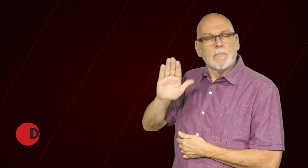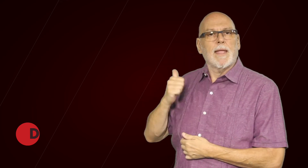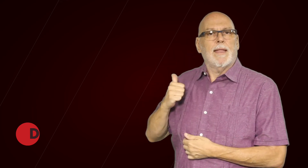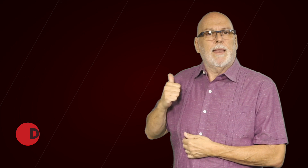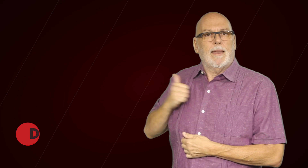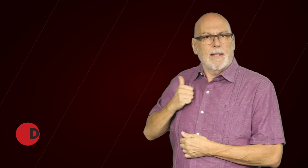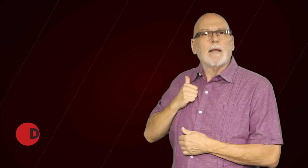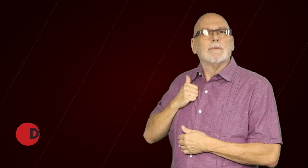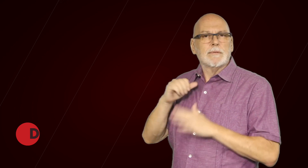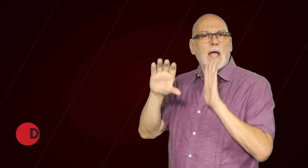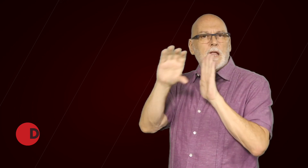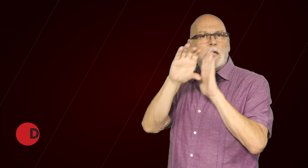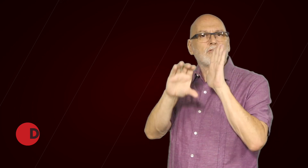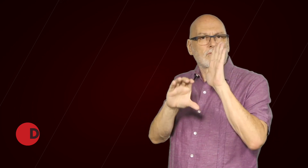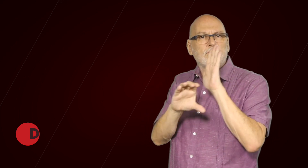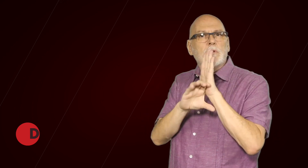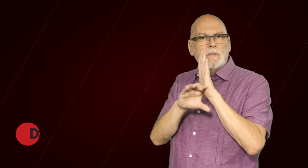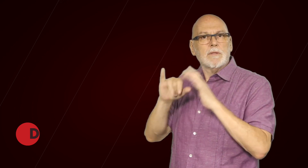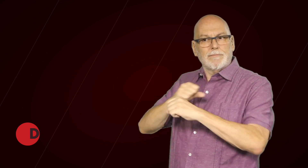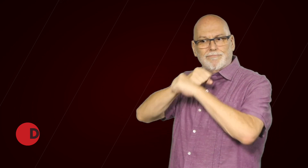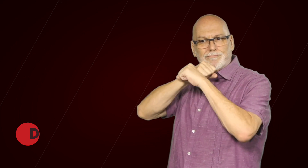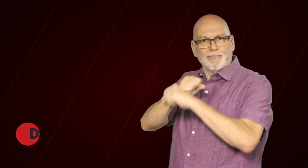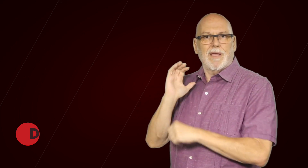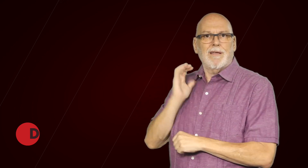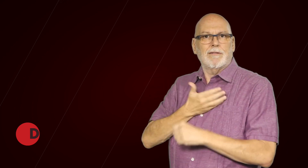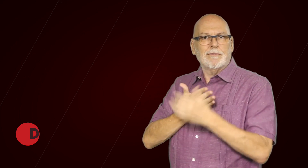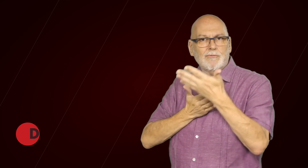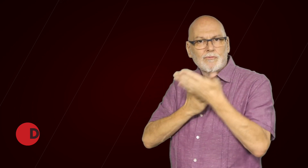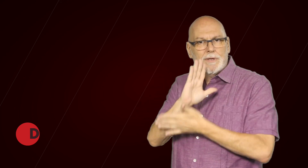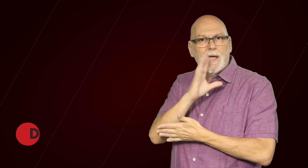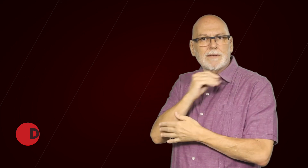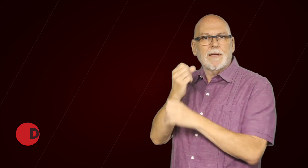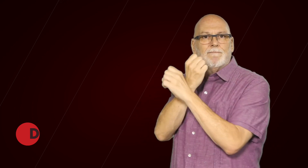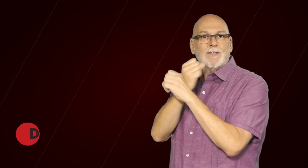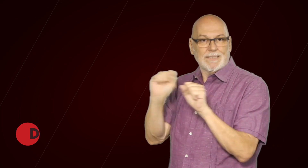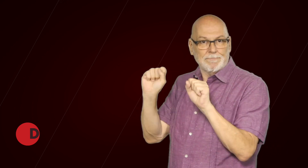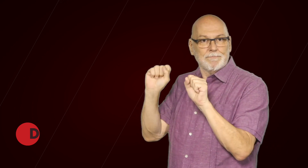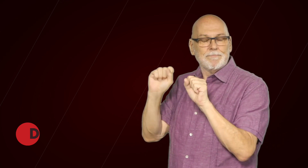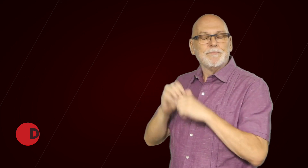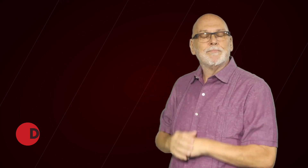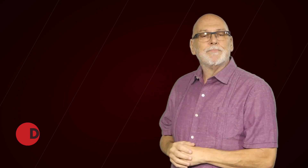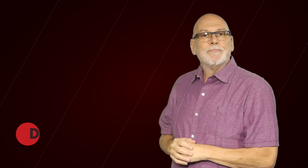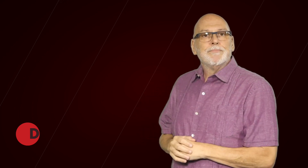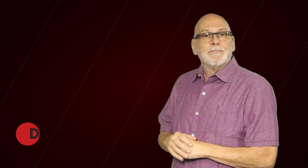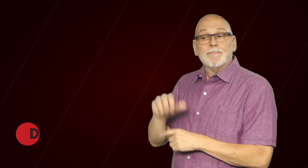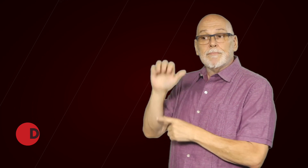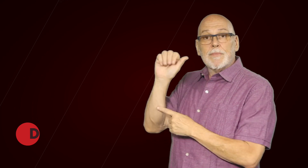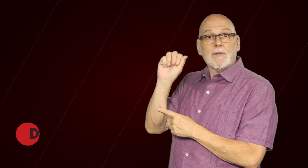Constitution that protects our rights and freedoms.